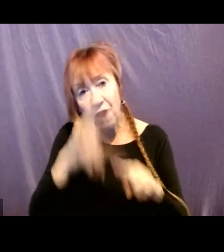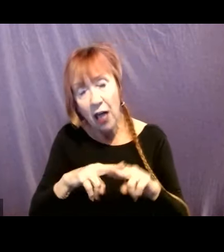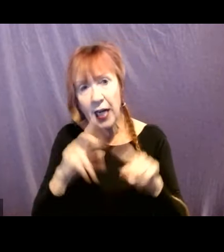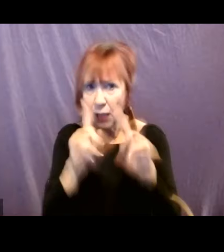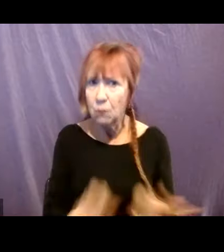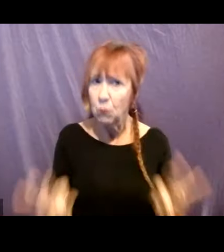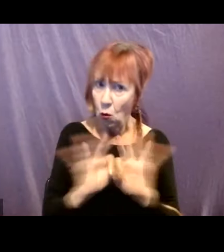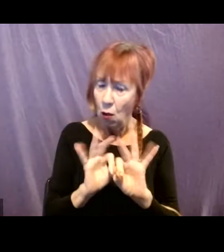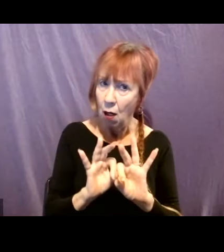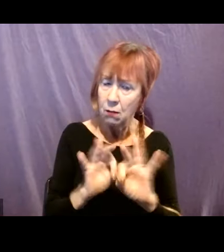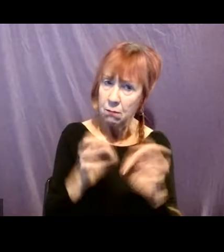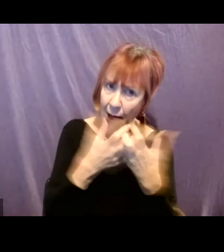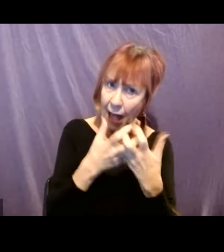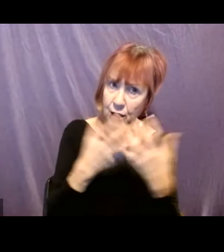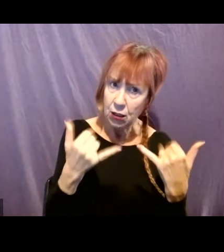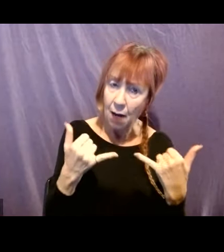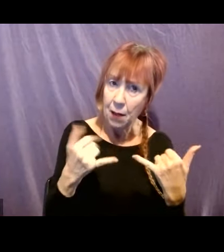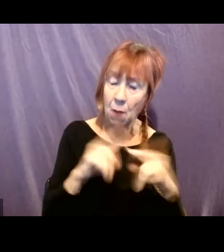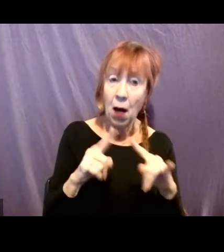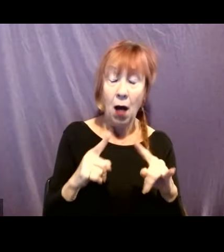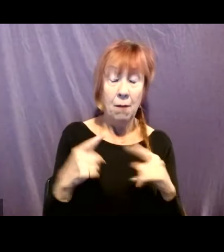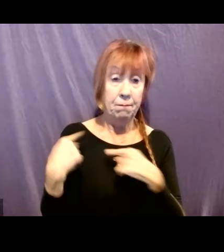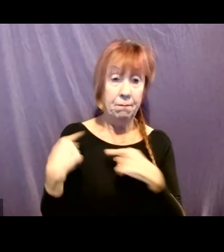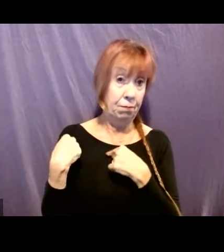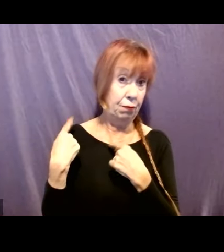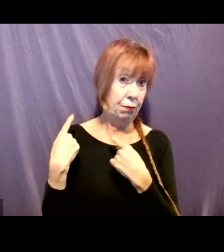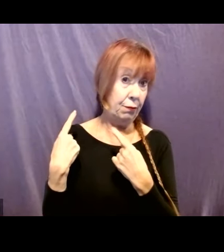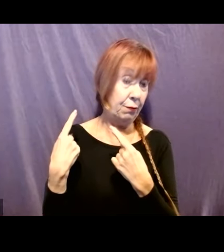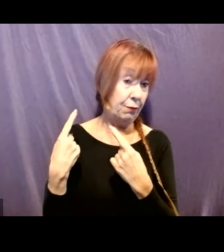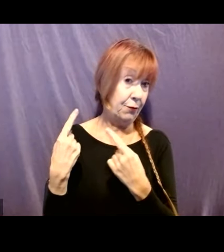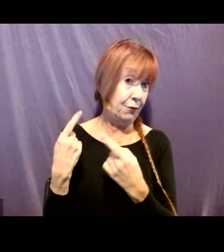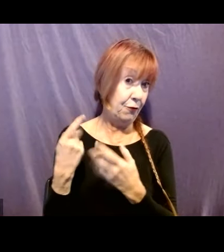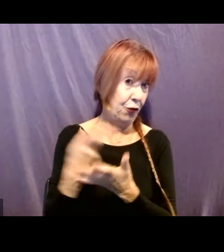but things have transpired over the past few weeks,